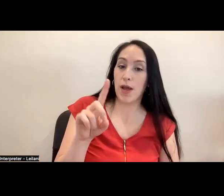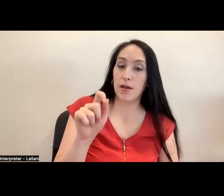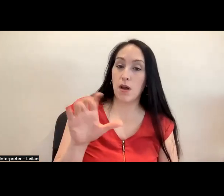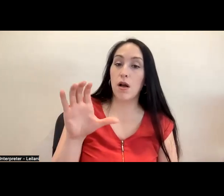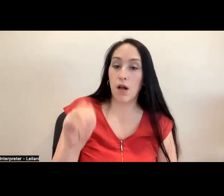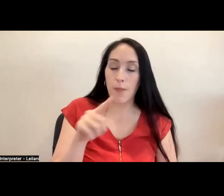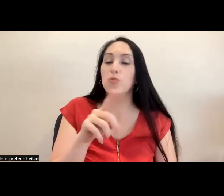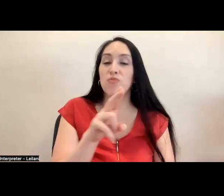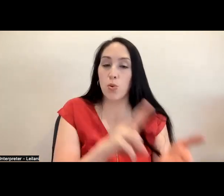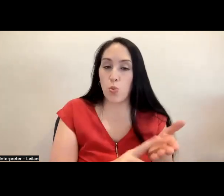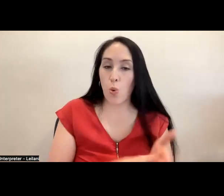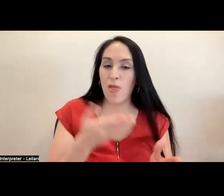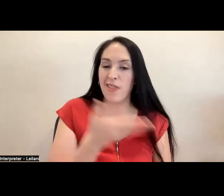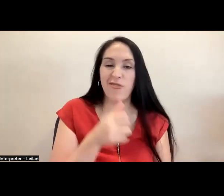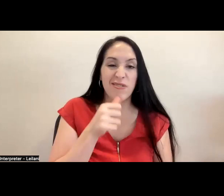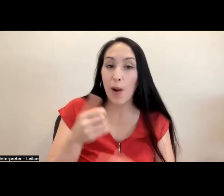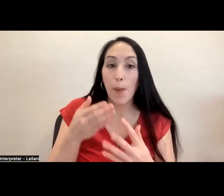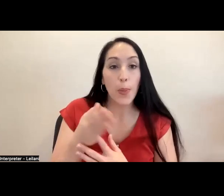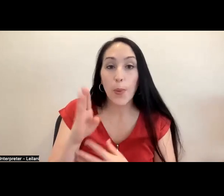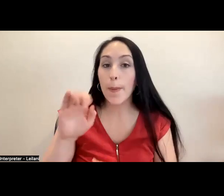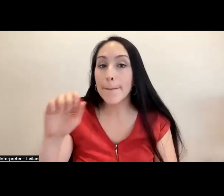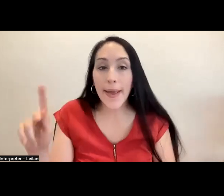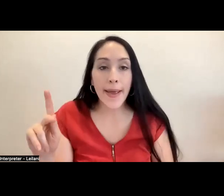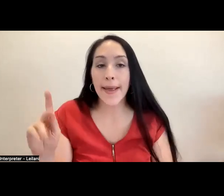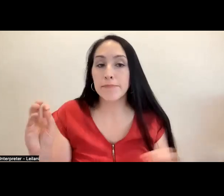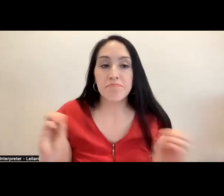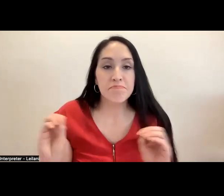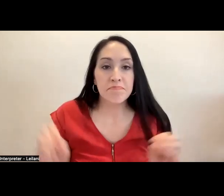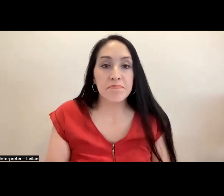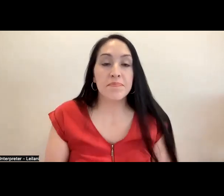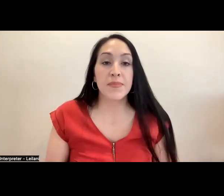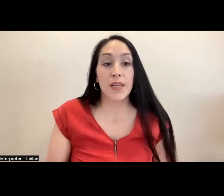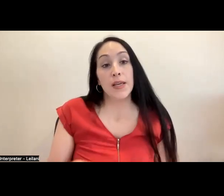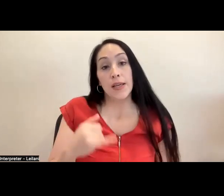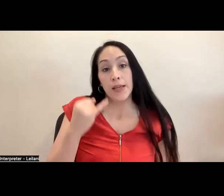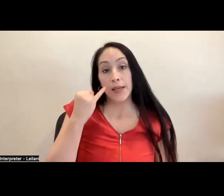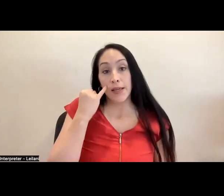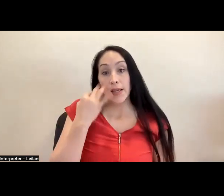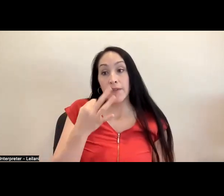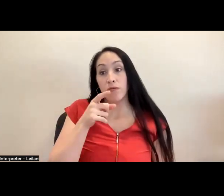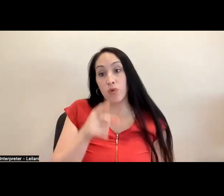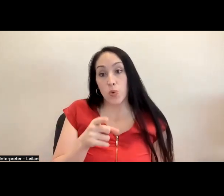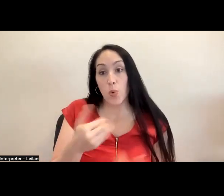bank if you are with some investment advisors, they may have access to a enable account.